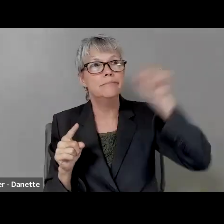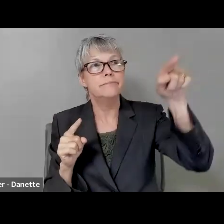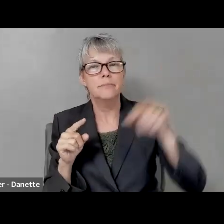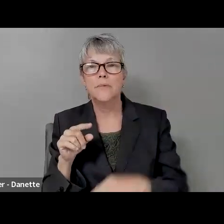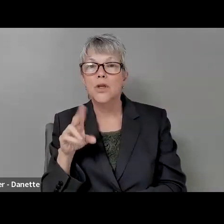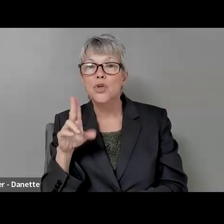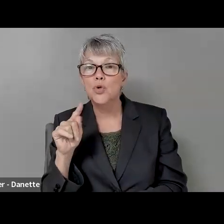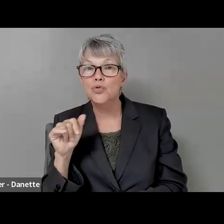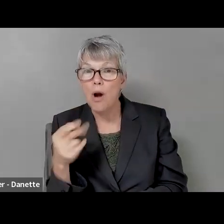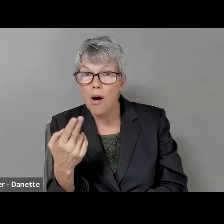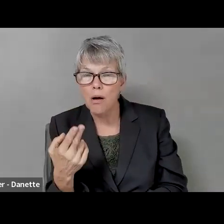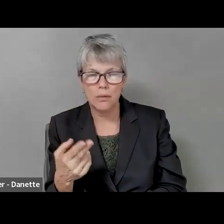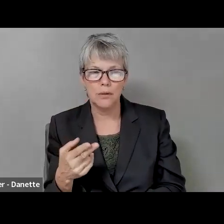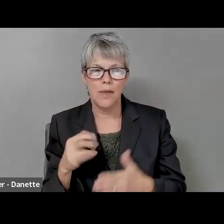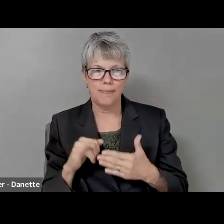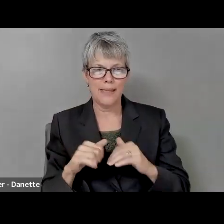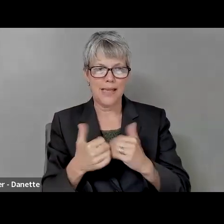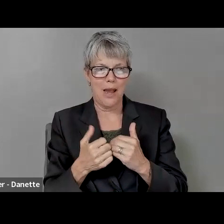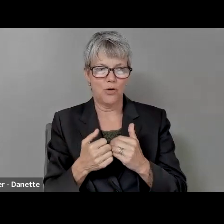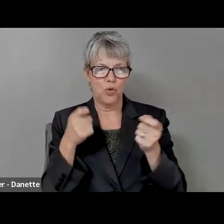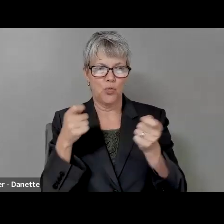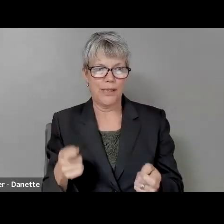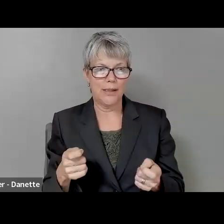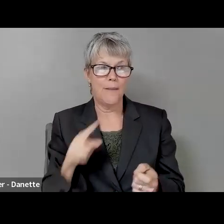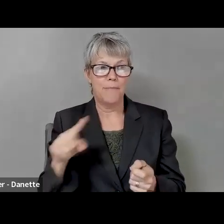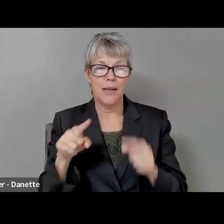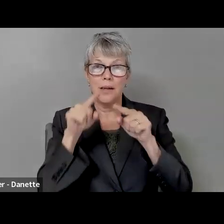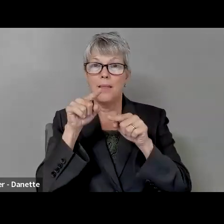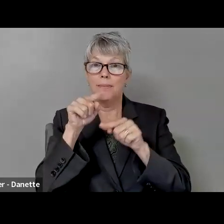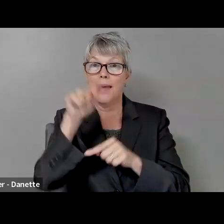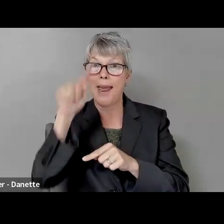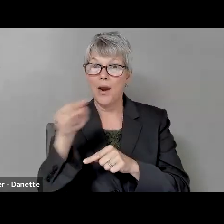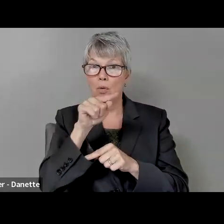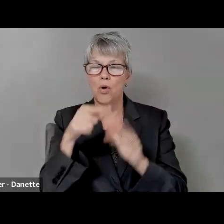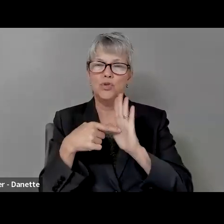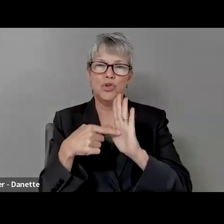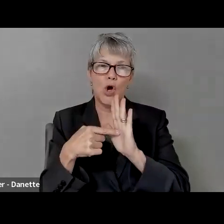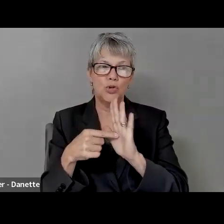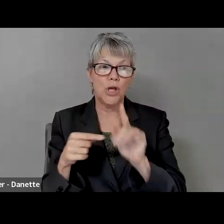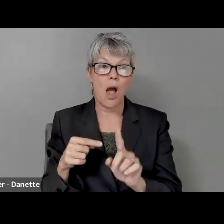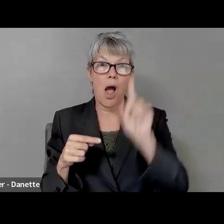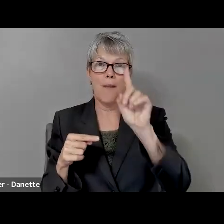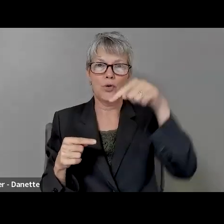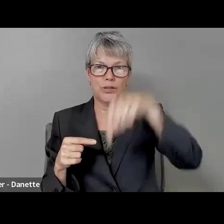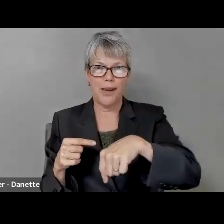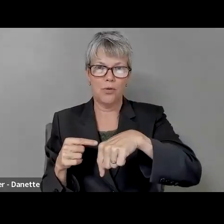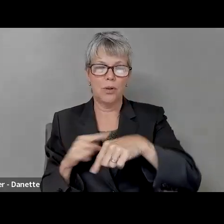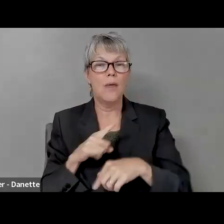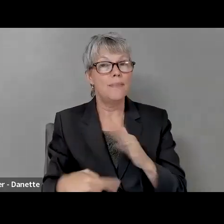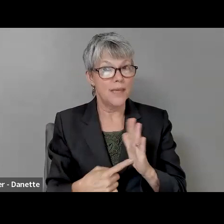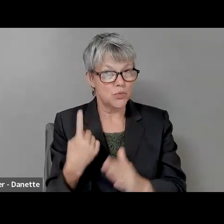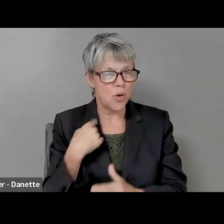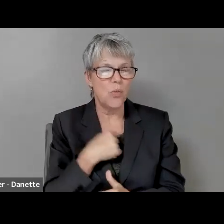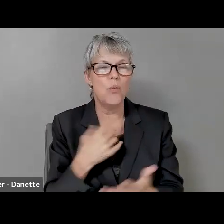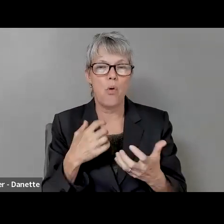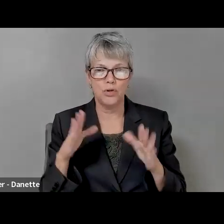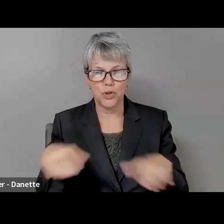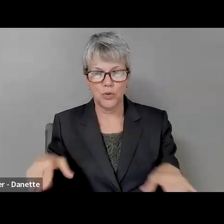Kelly Crosbie (she/her): and the arrows say, is this: Is this trend going up or down on this one? Of course we want children who need to be imperative from here yet